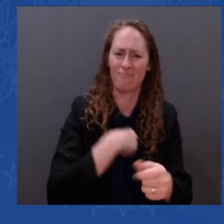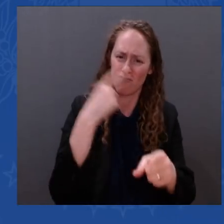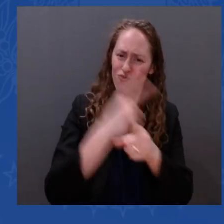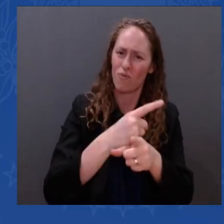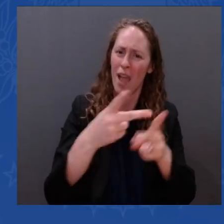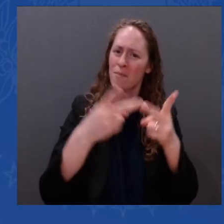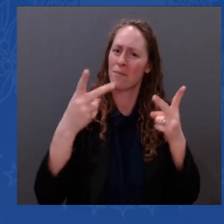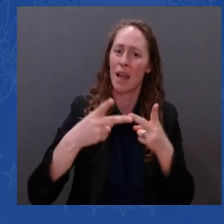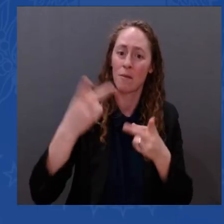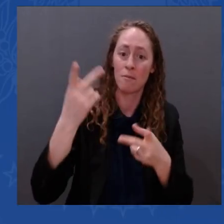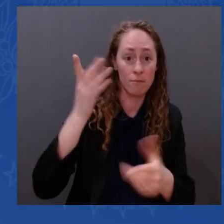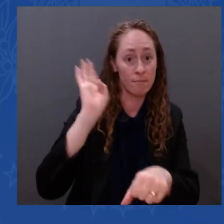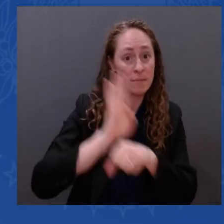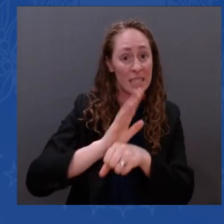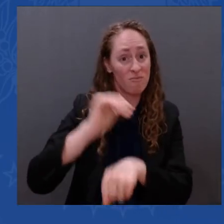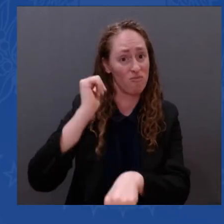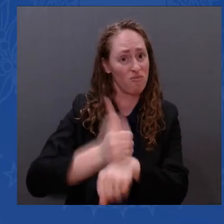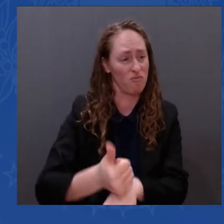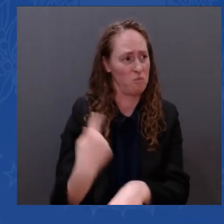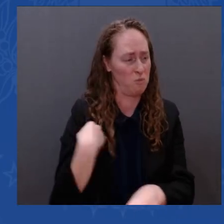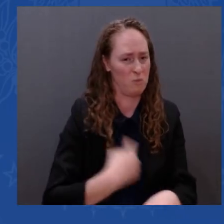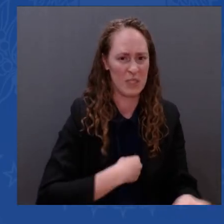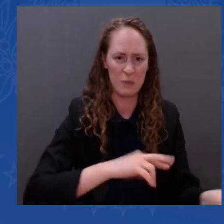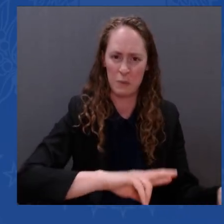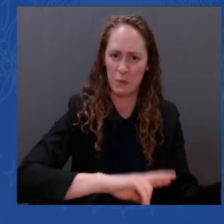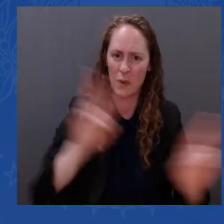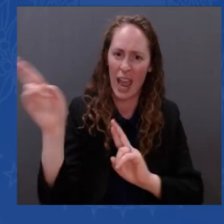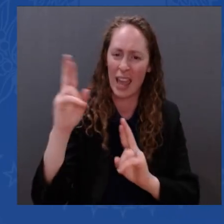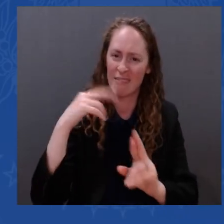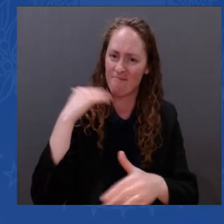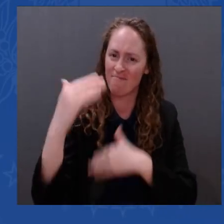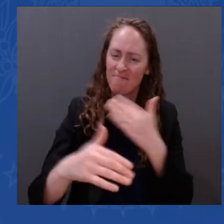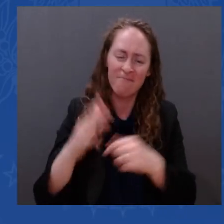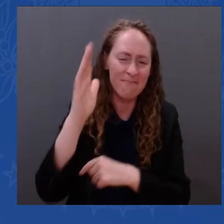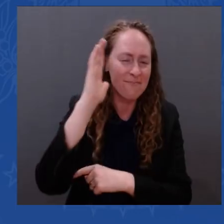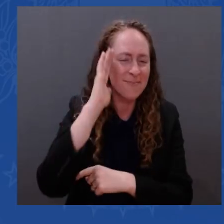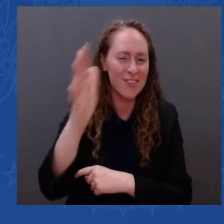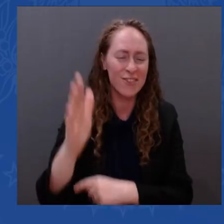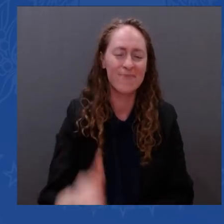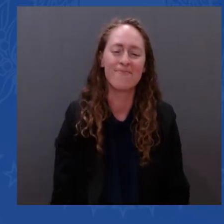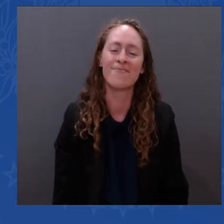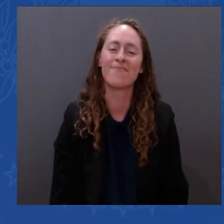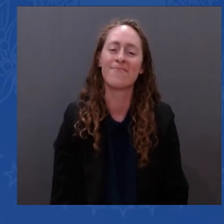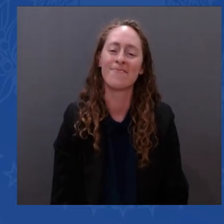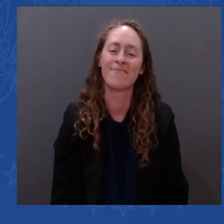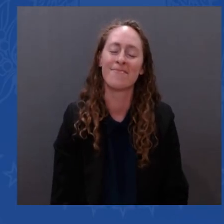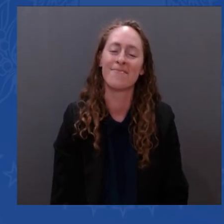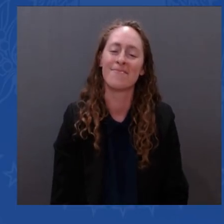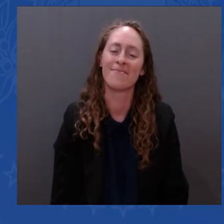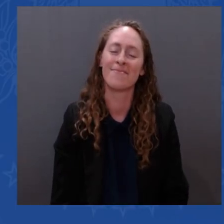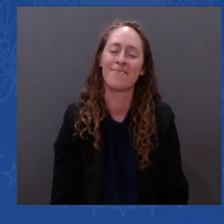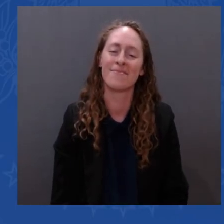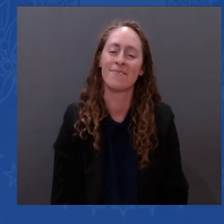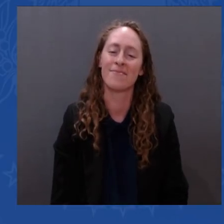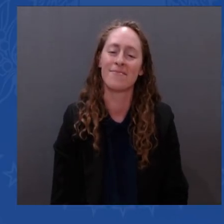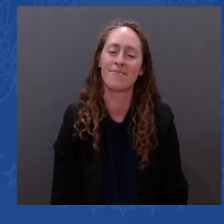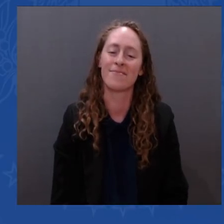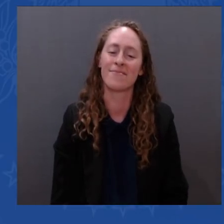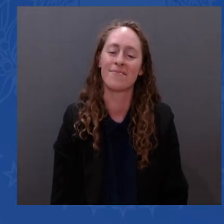comes on top of an additional $100 billion of investments in the last year from companies in America --